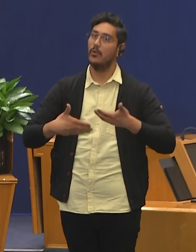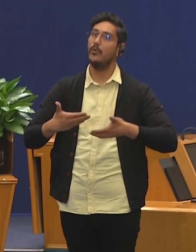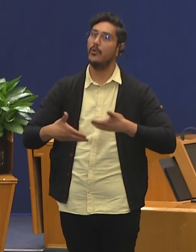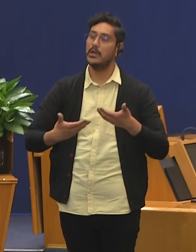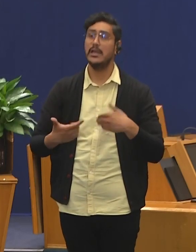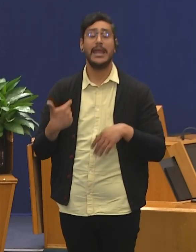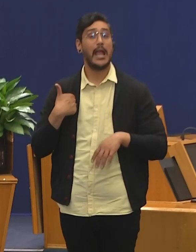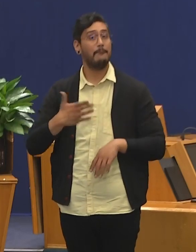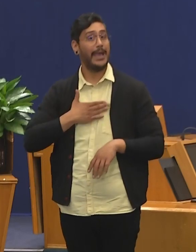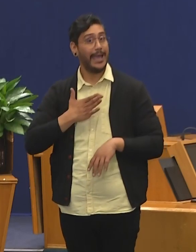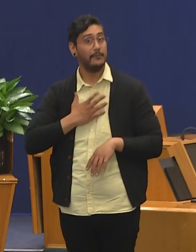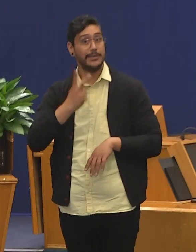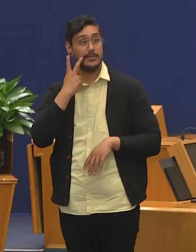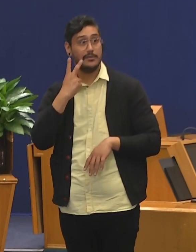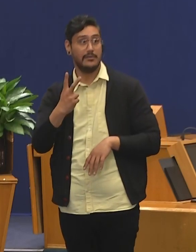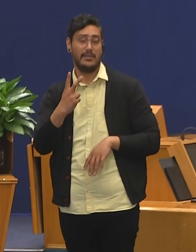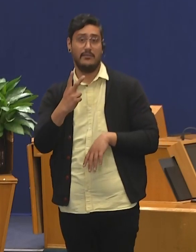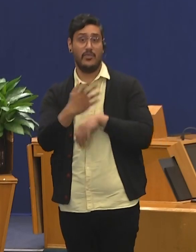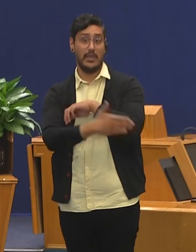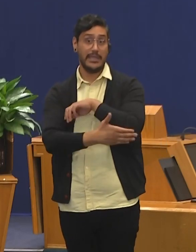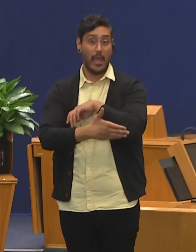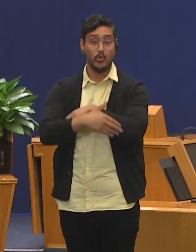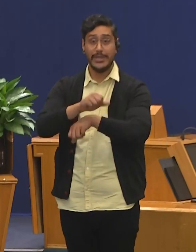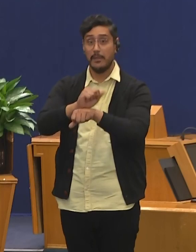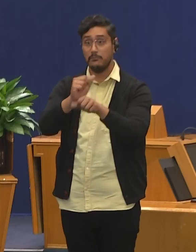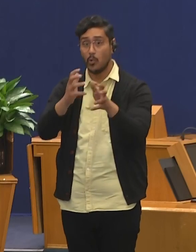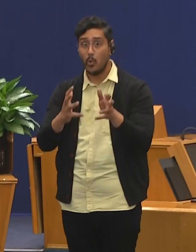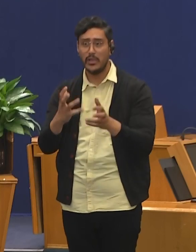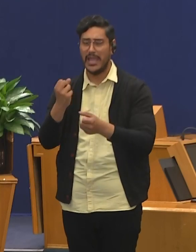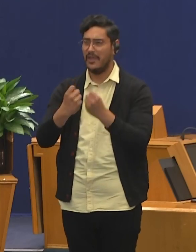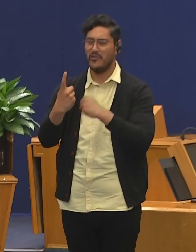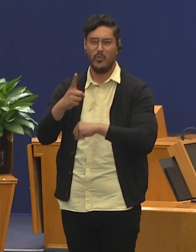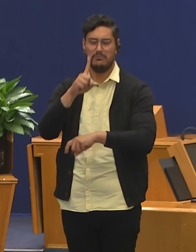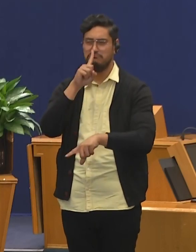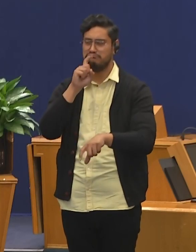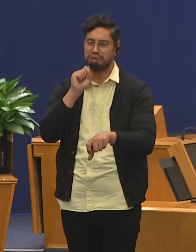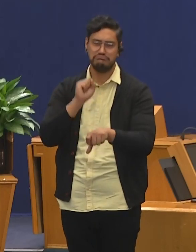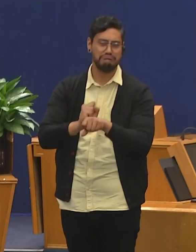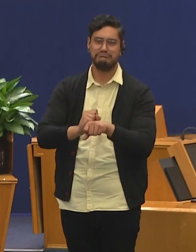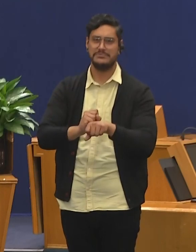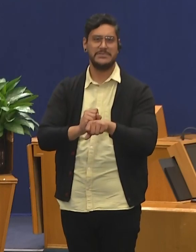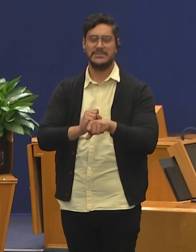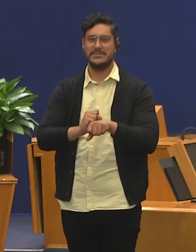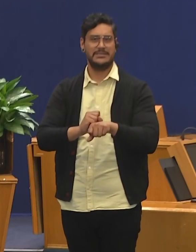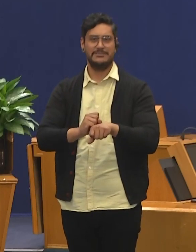FORWARD. AND I'M VERY PLEASED TO SEE THAT OUR COUNTY EMPLOYEES AND STAKEHOLDERS ARE VERY ARE